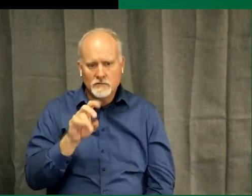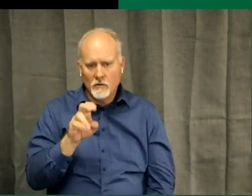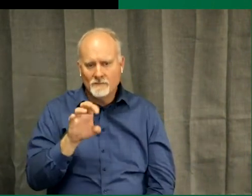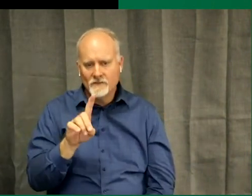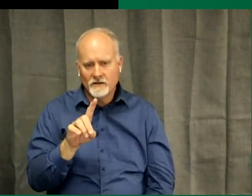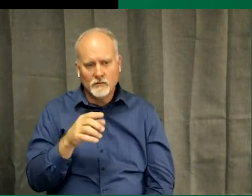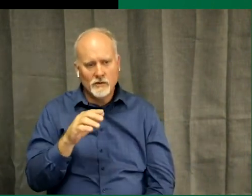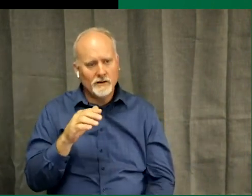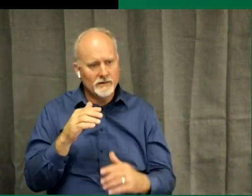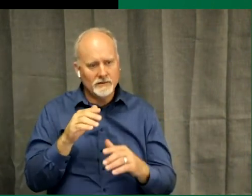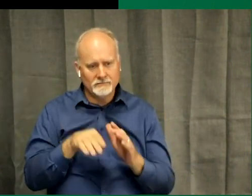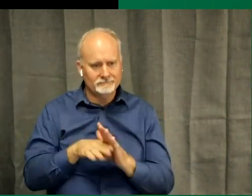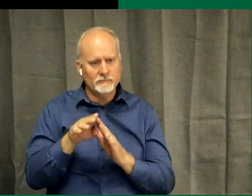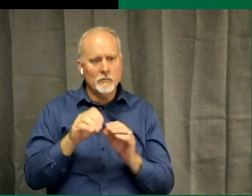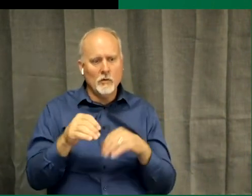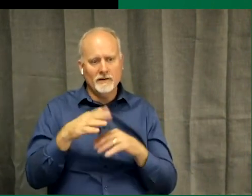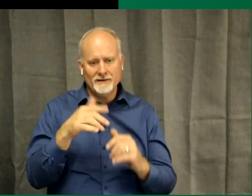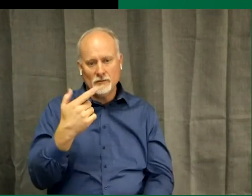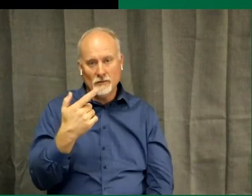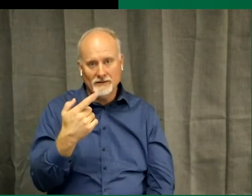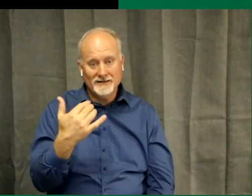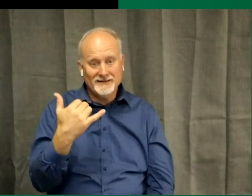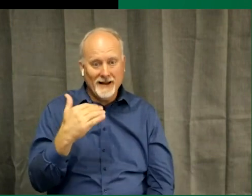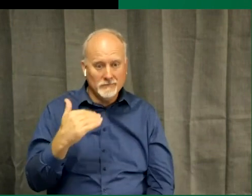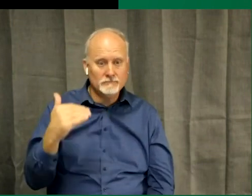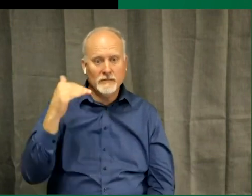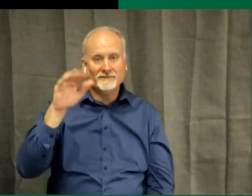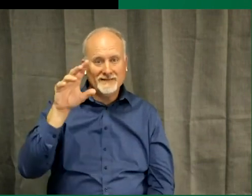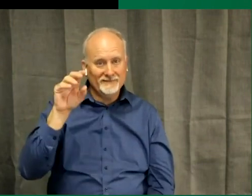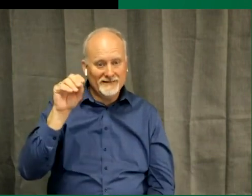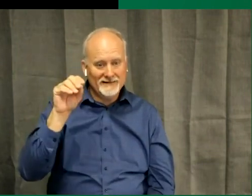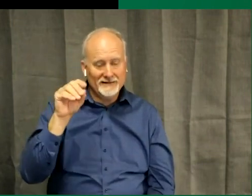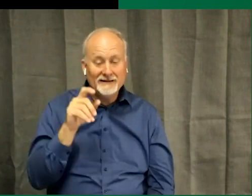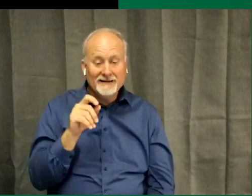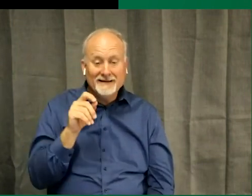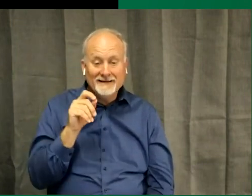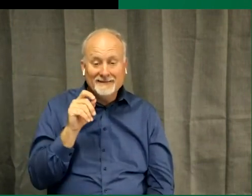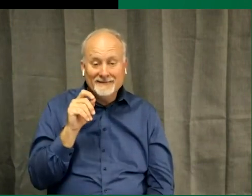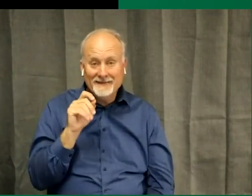above that number of 21 and now we're above 50 and if it turns the corner again you can see that